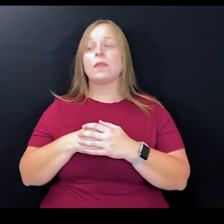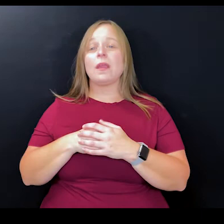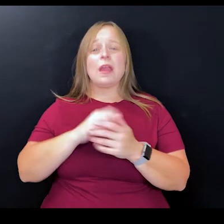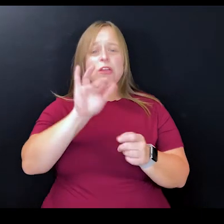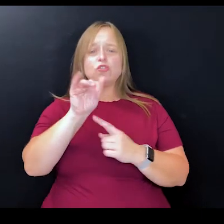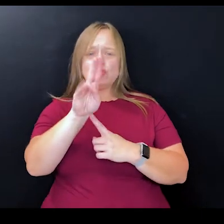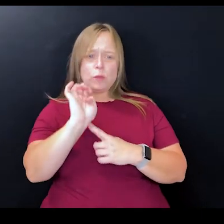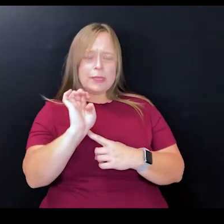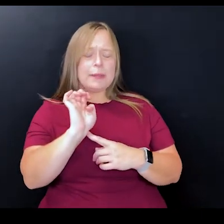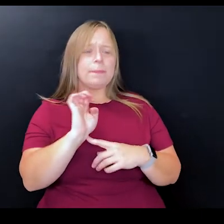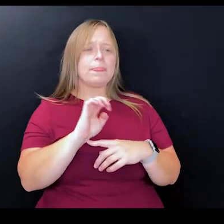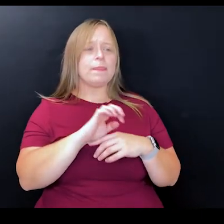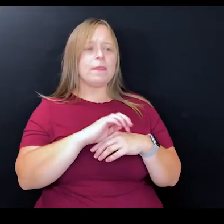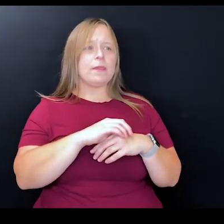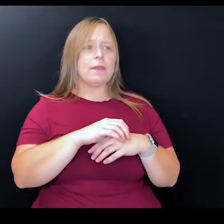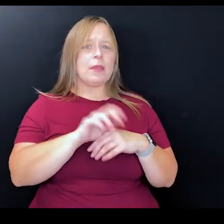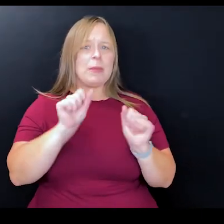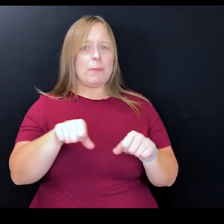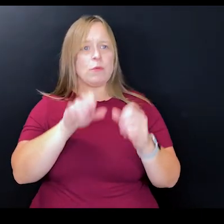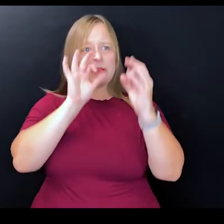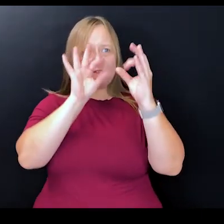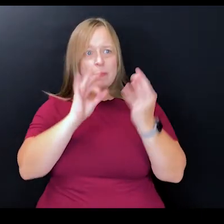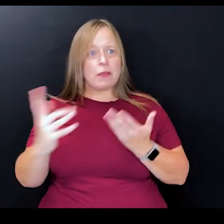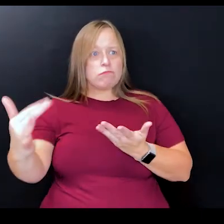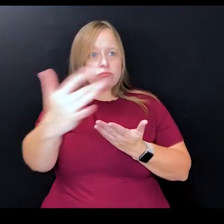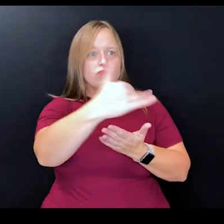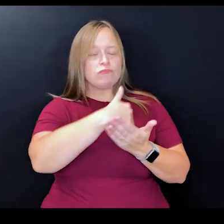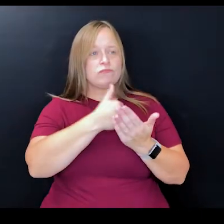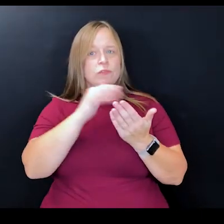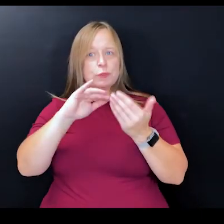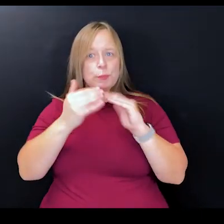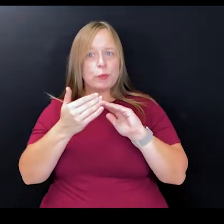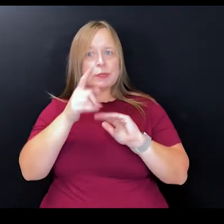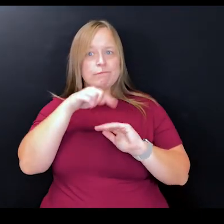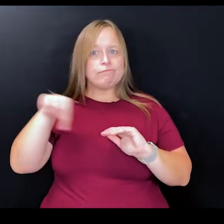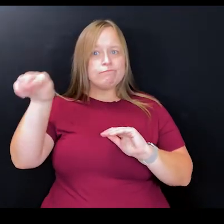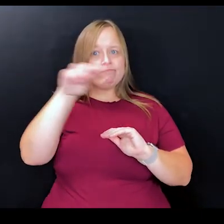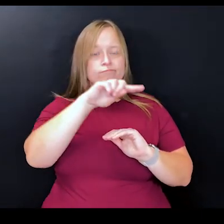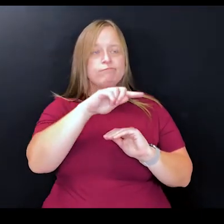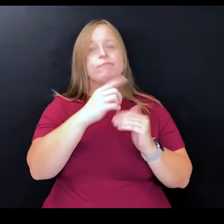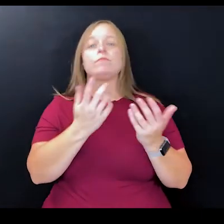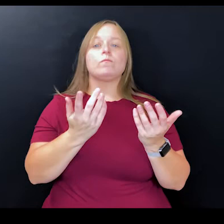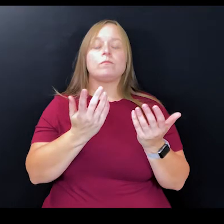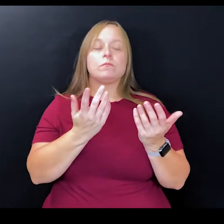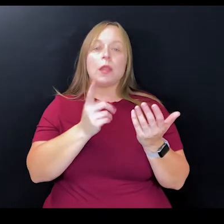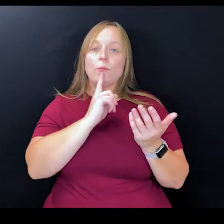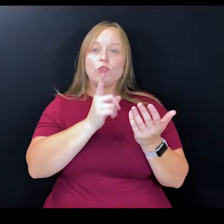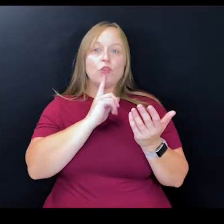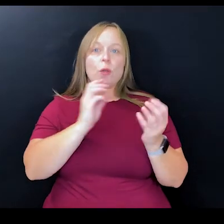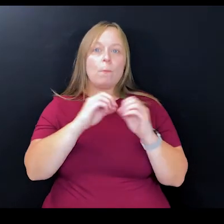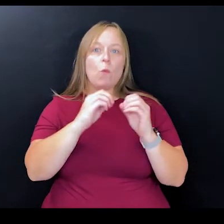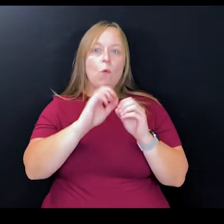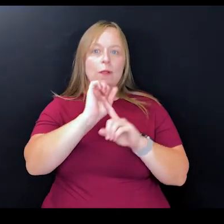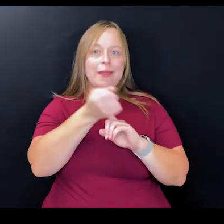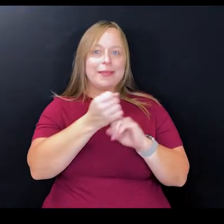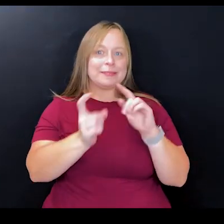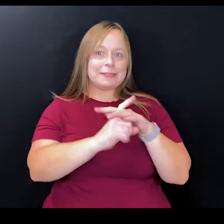And so, Julie, as we're going to be able to get feedback from the community, and there will be undoubtedly more cases coming,